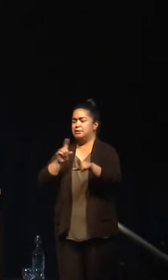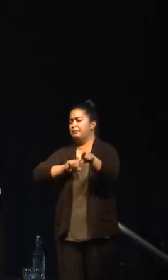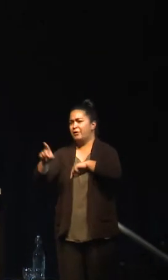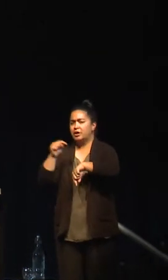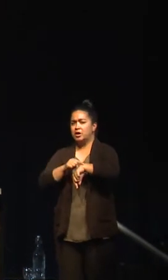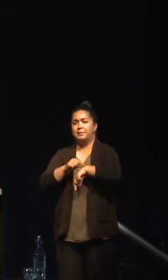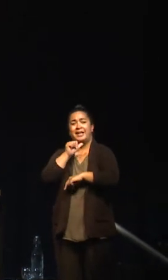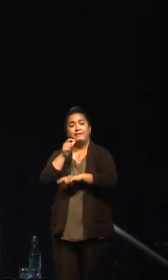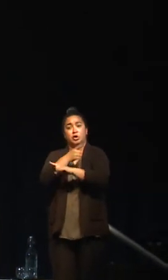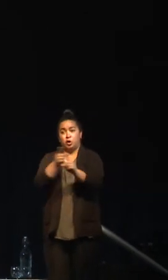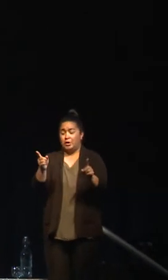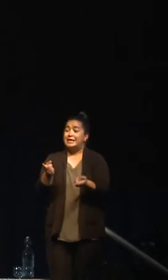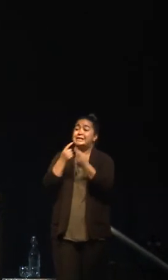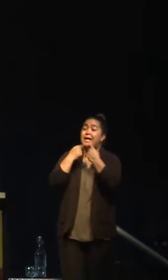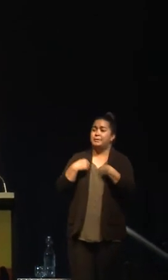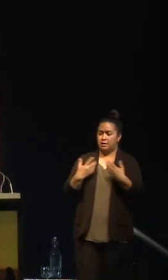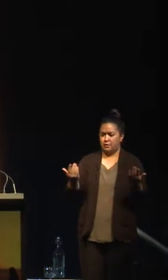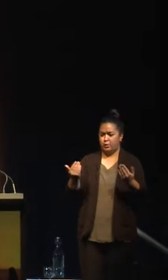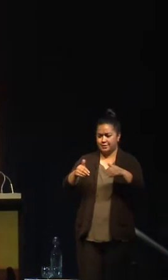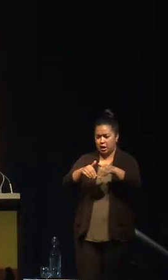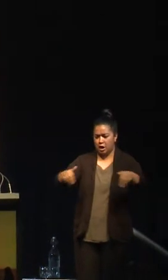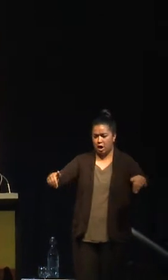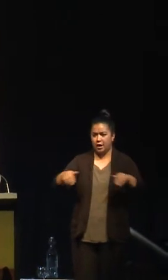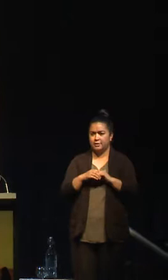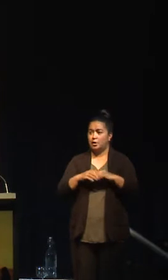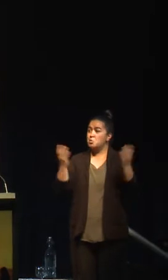is if you can just tell me where the line is. Just tell me where the line is. I might